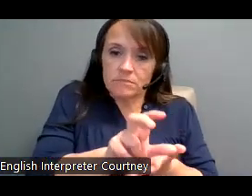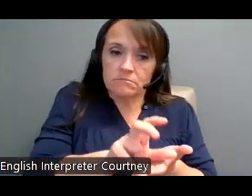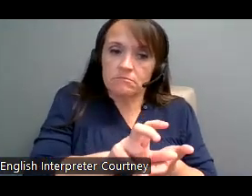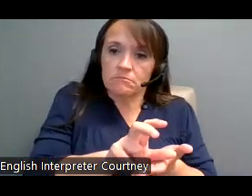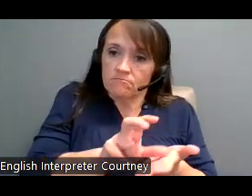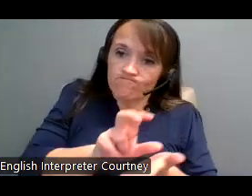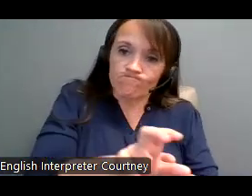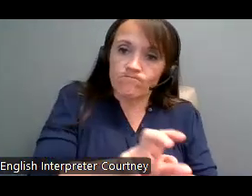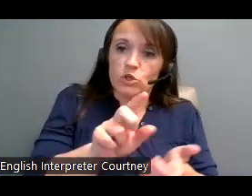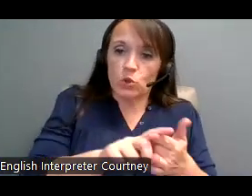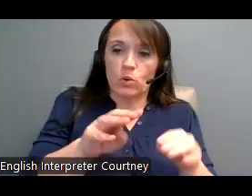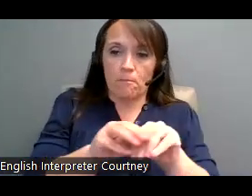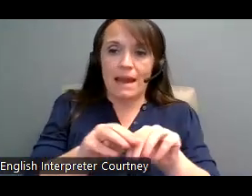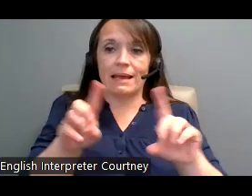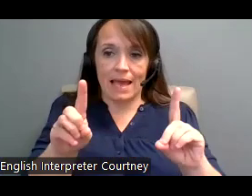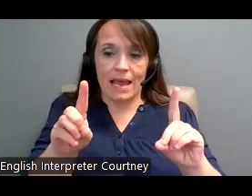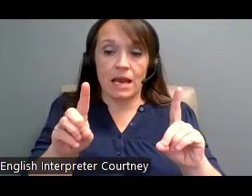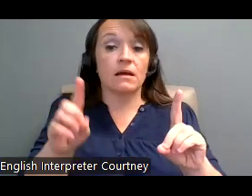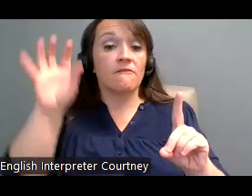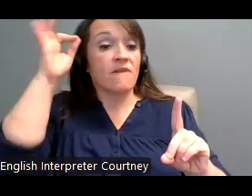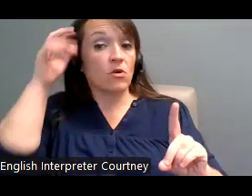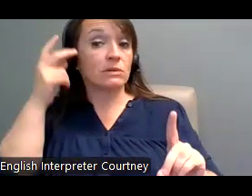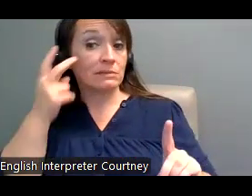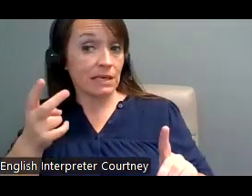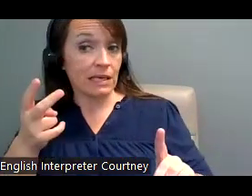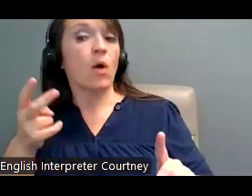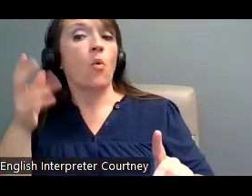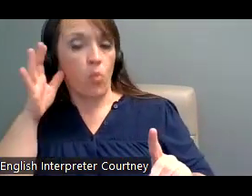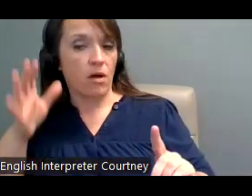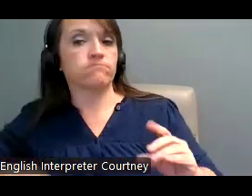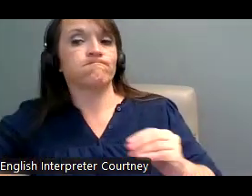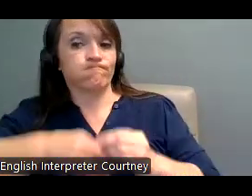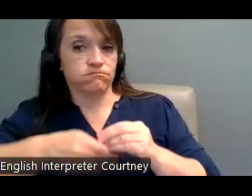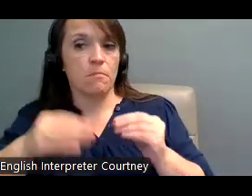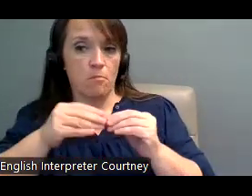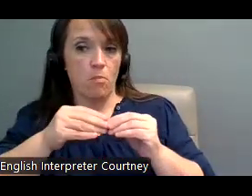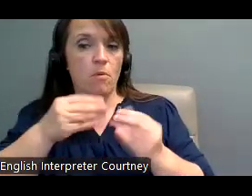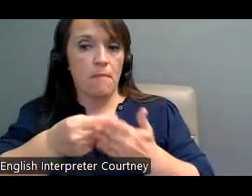in and attach. One of the requirements about Medicaid is that there be one particular agency